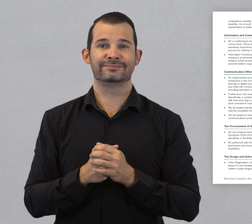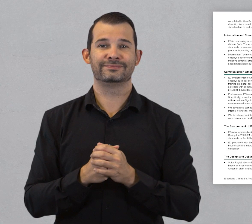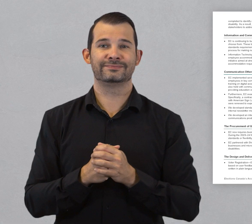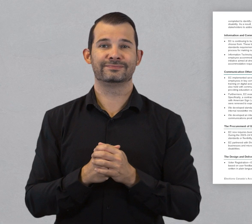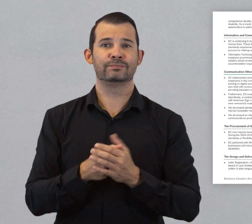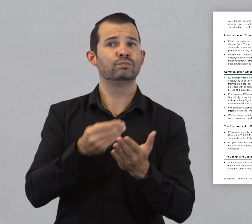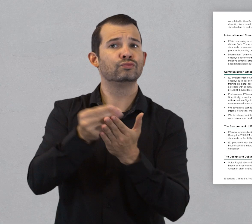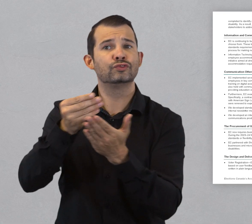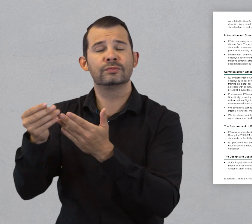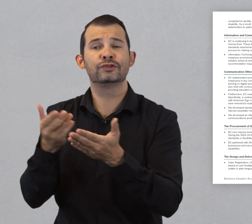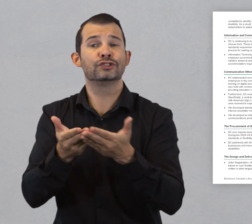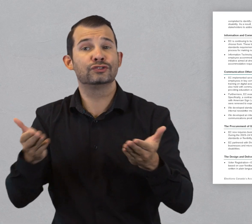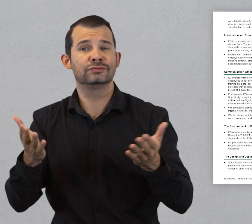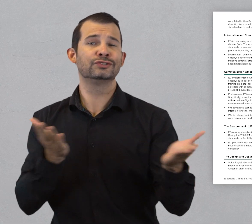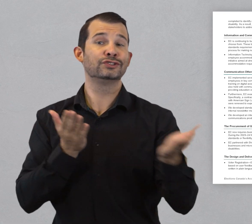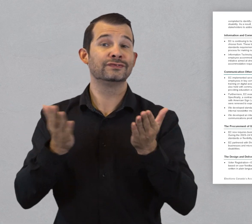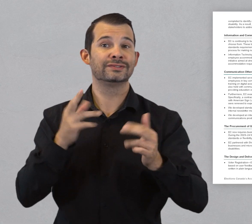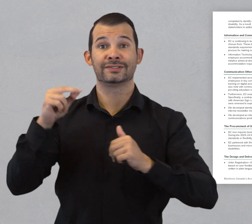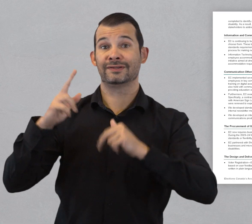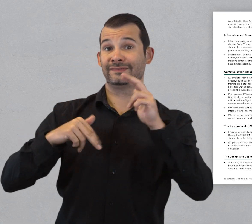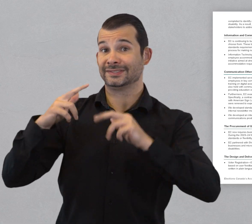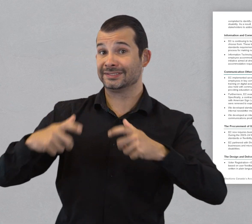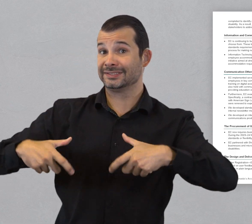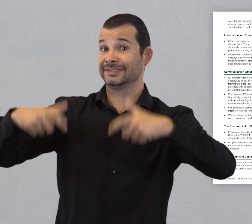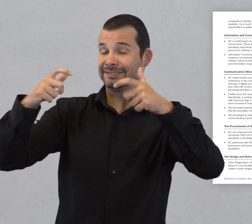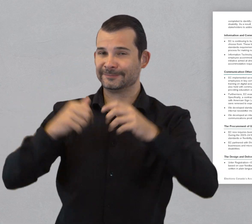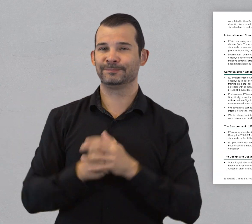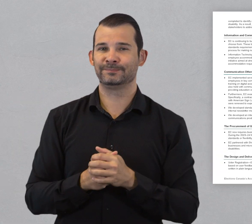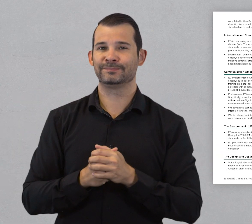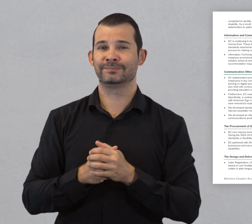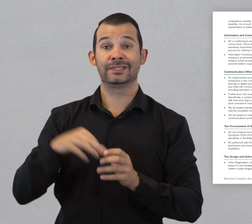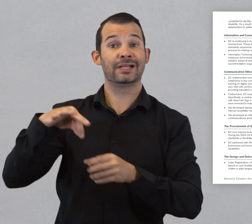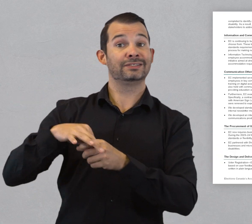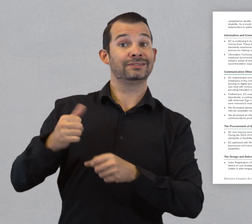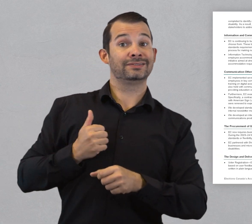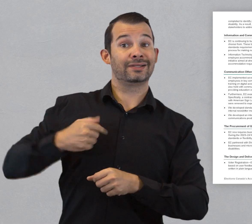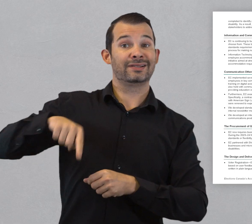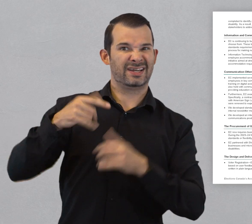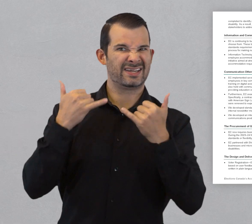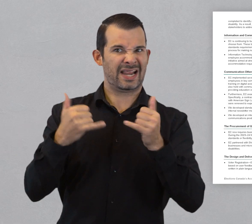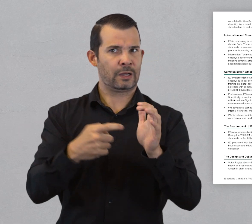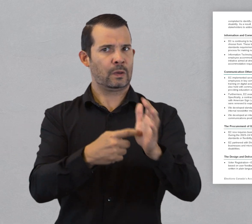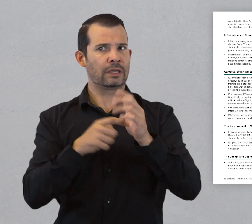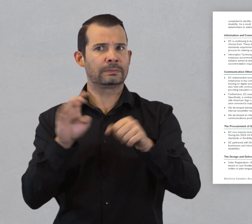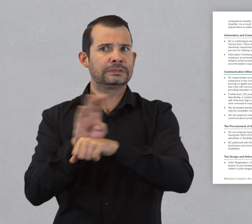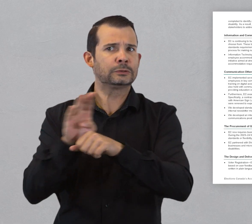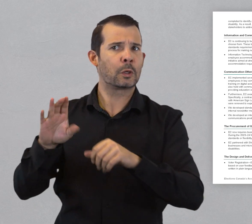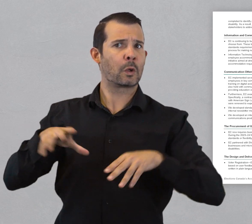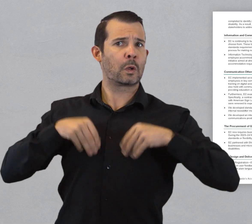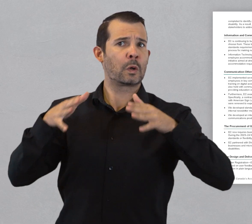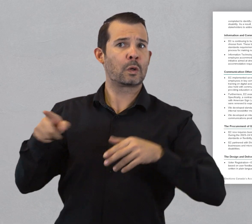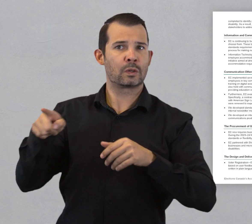The Procurement of Goods, Services and Facilities • EC now requires business owners to assess